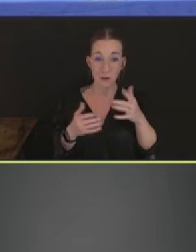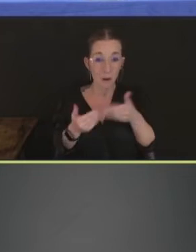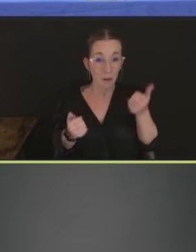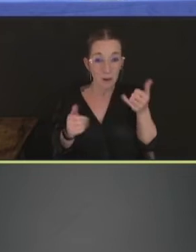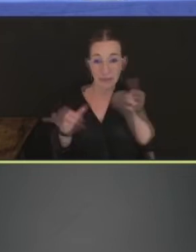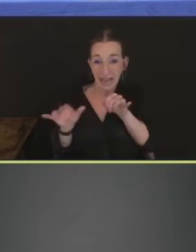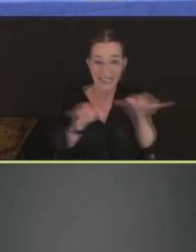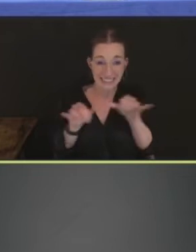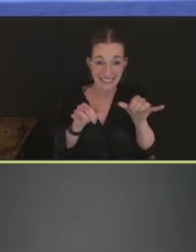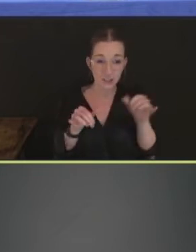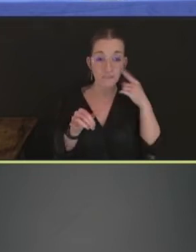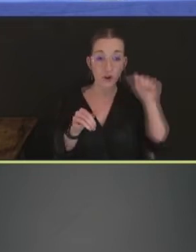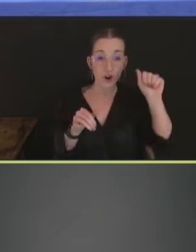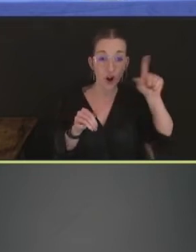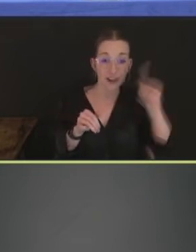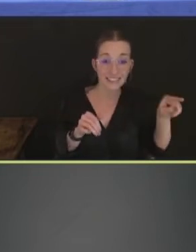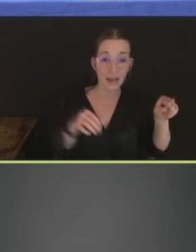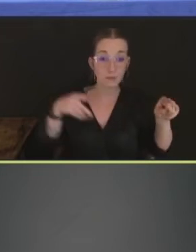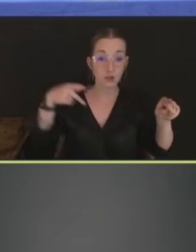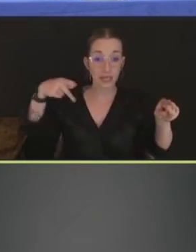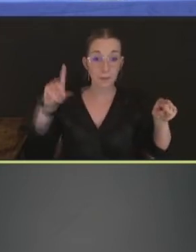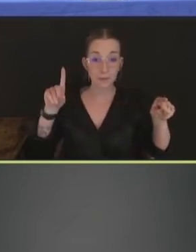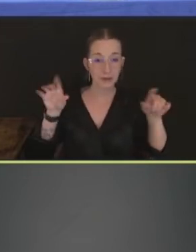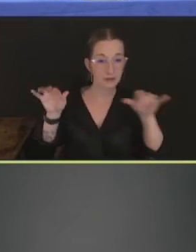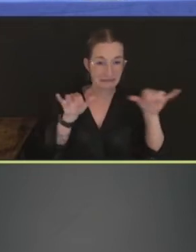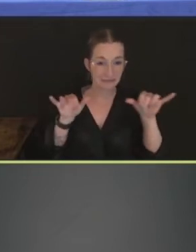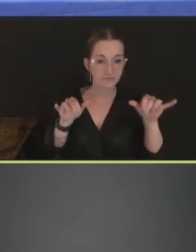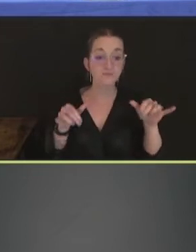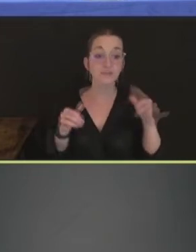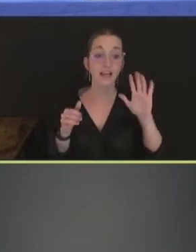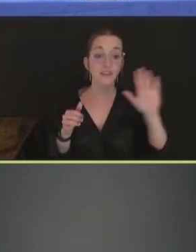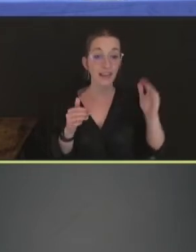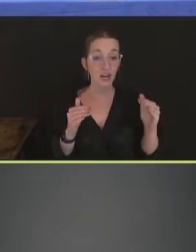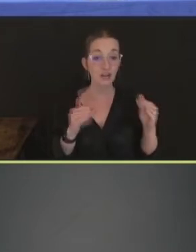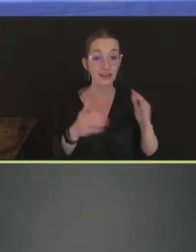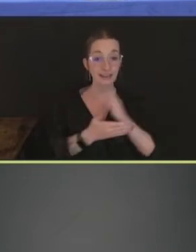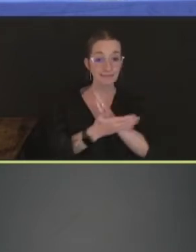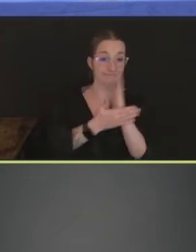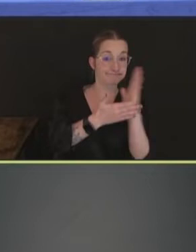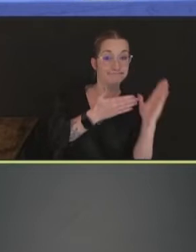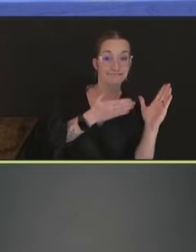And in their advanced stages, Alzheimer's and Parkinson's are -- I've learned this from